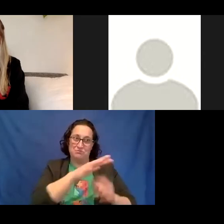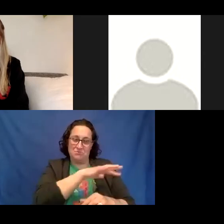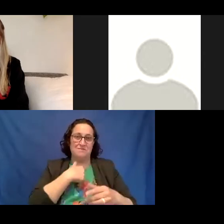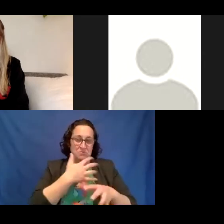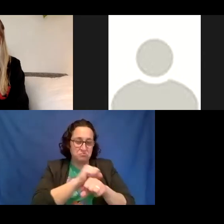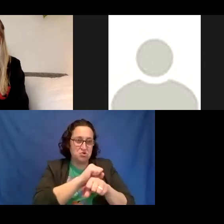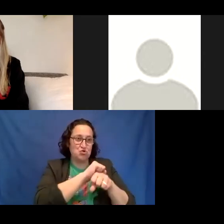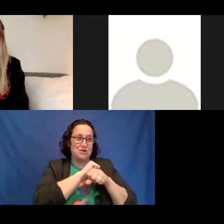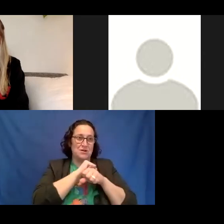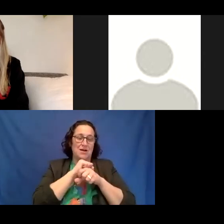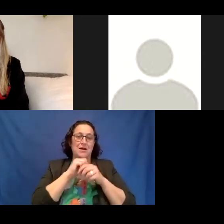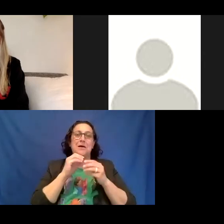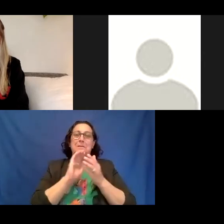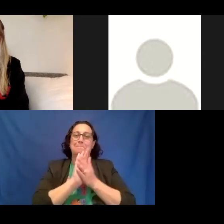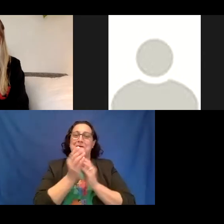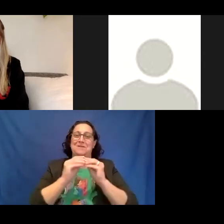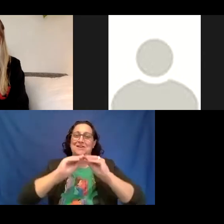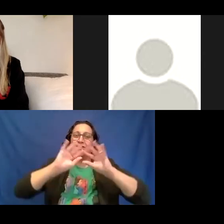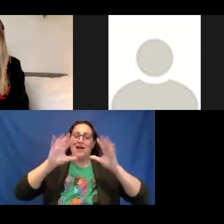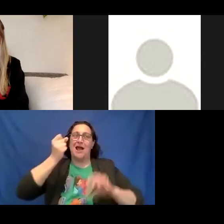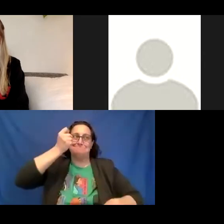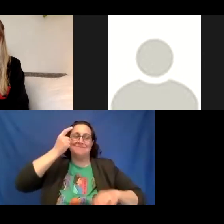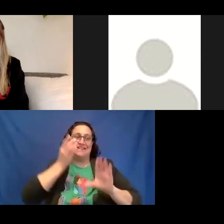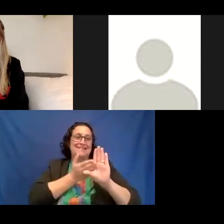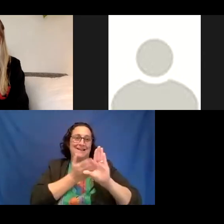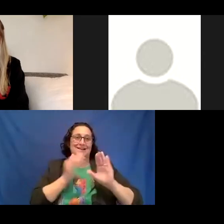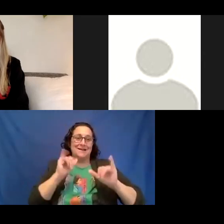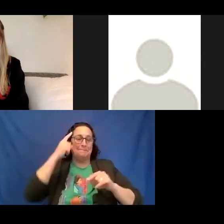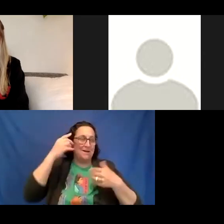There's a lot of different areas of psychology that you can work with it the Deaf community.